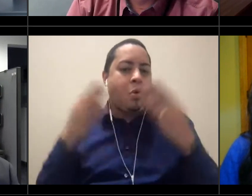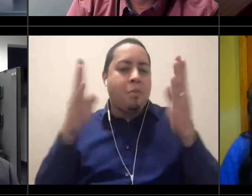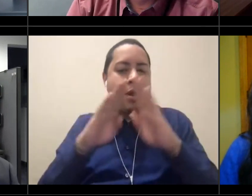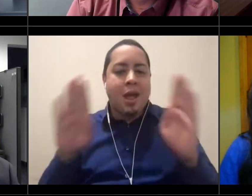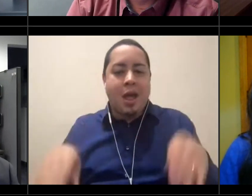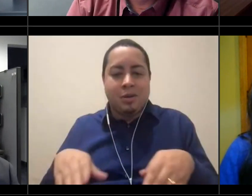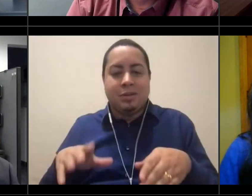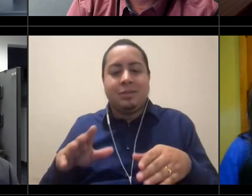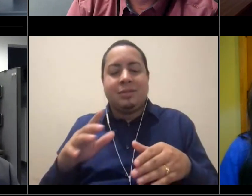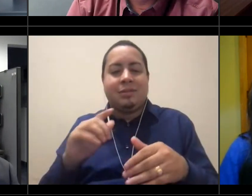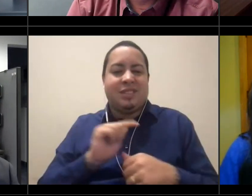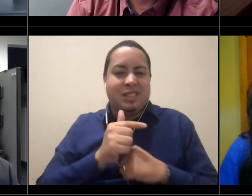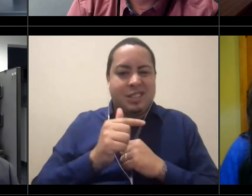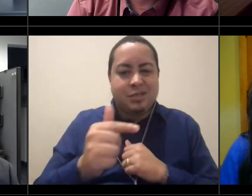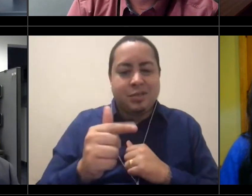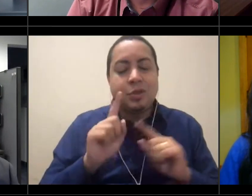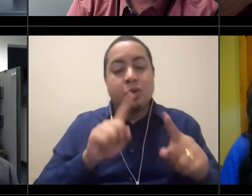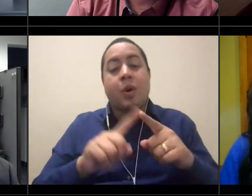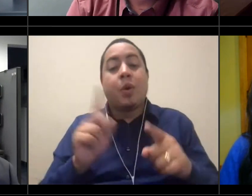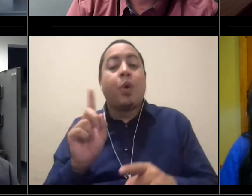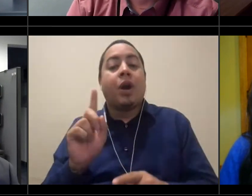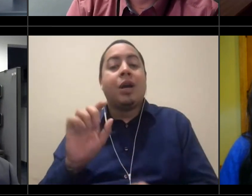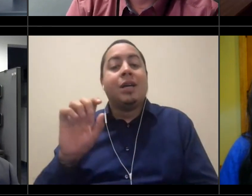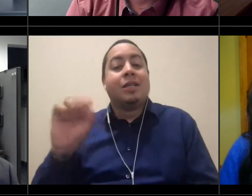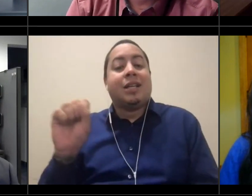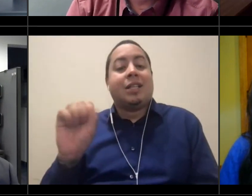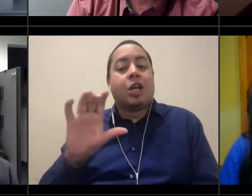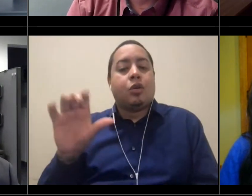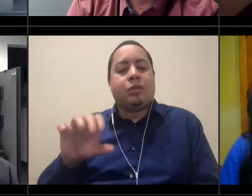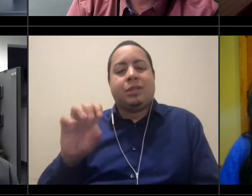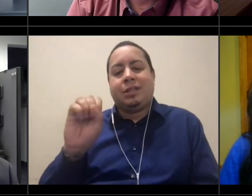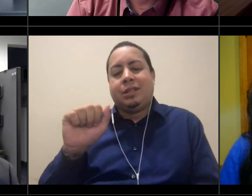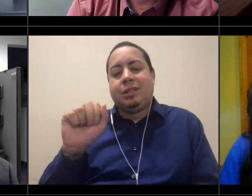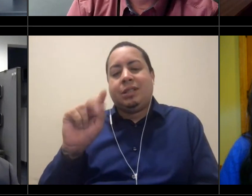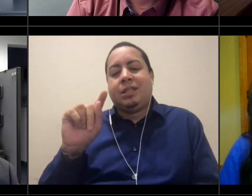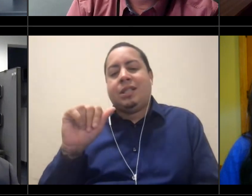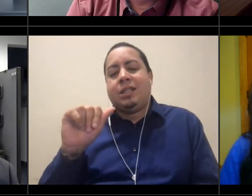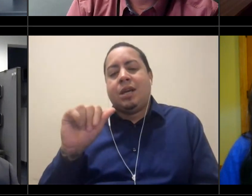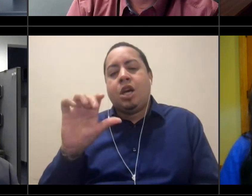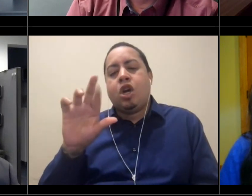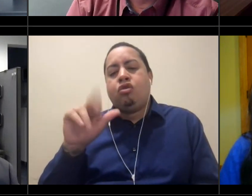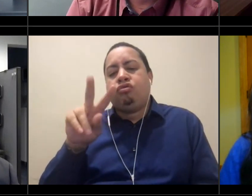and we're going to Santa Cruz, California. We're going to talk to you about the Monterey Bay Exploration Center there.